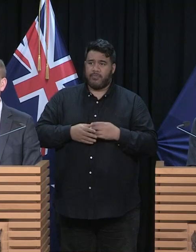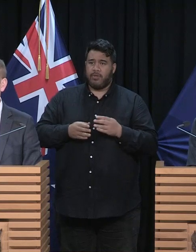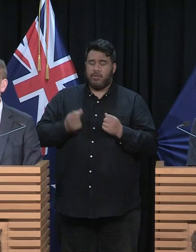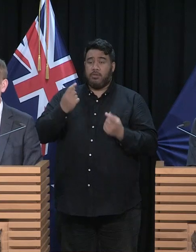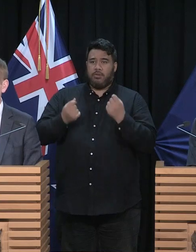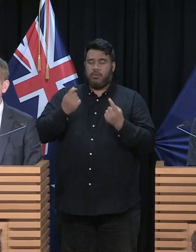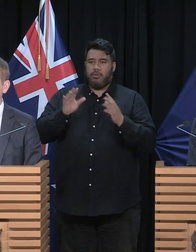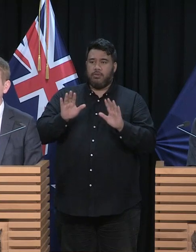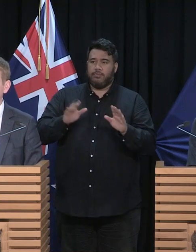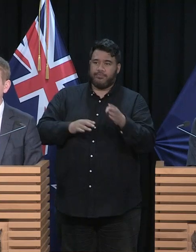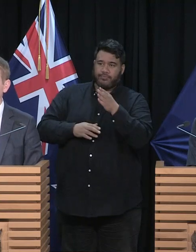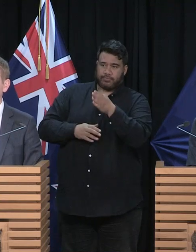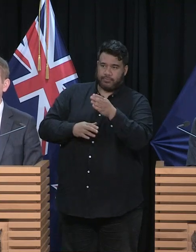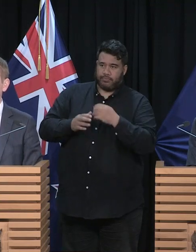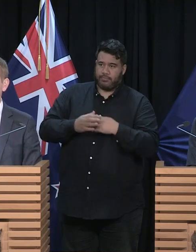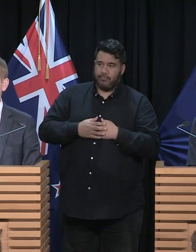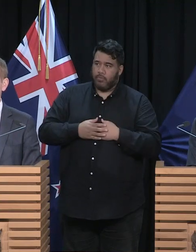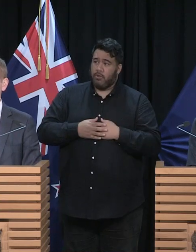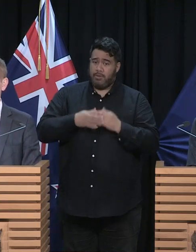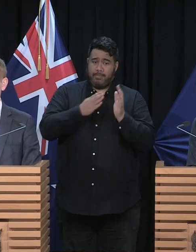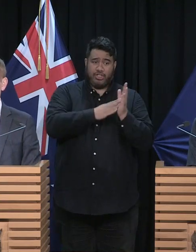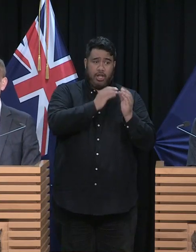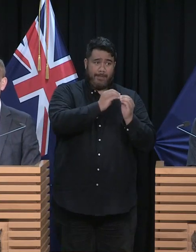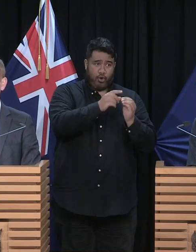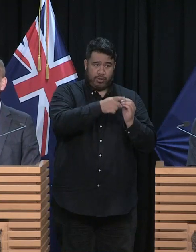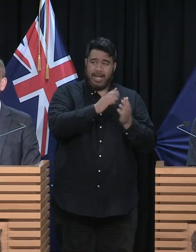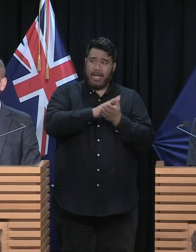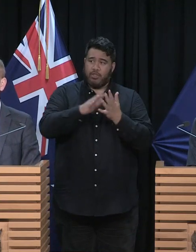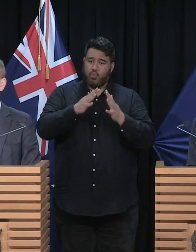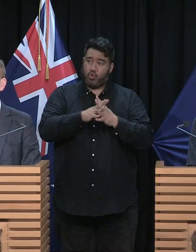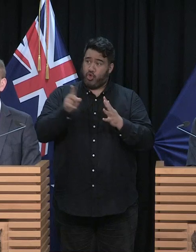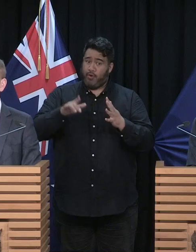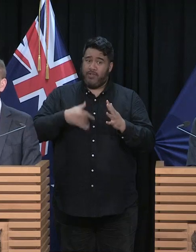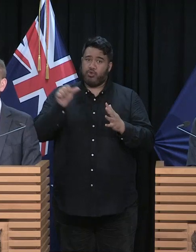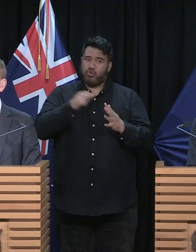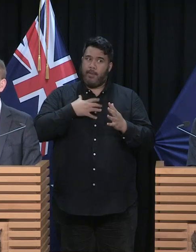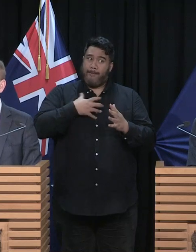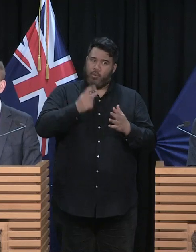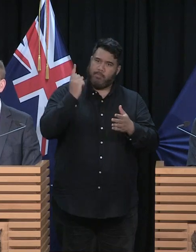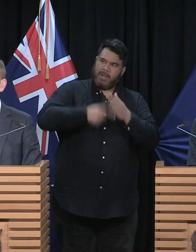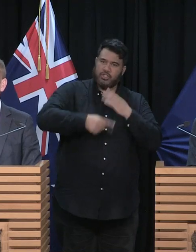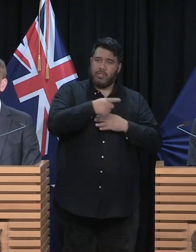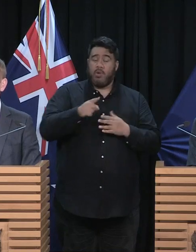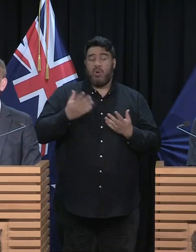reference, I believe that he's done that. Would you like to see